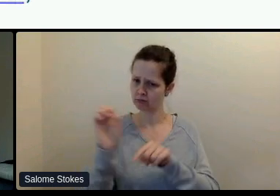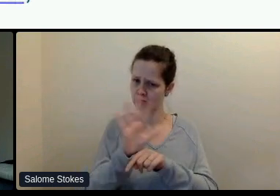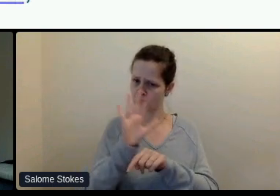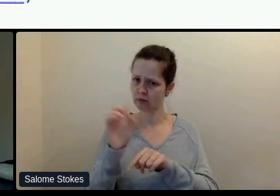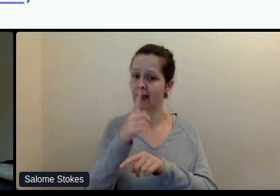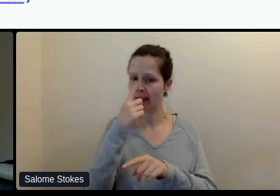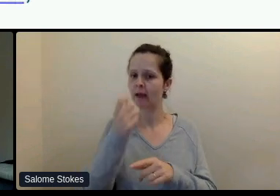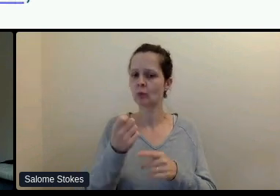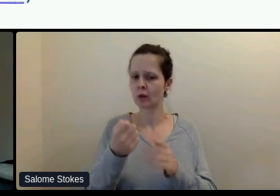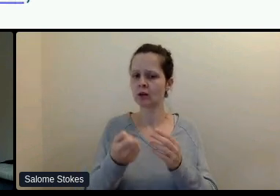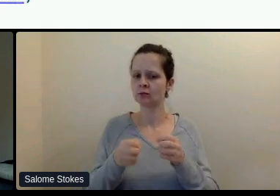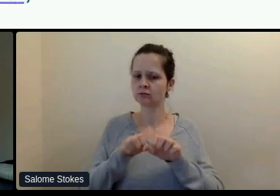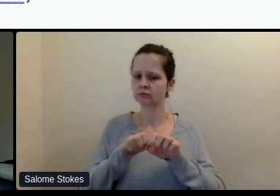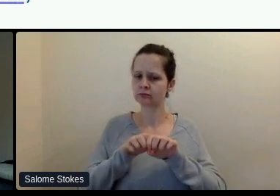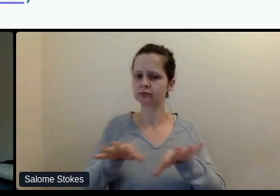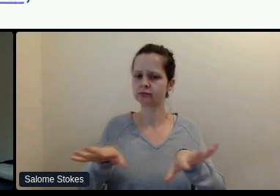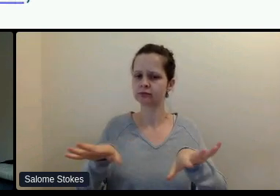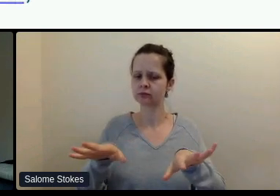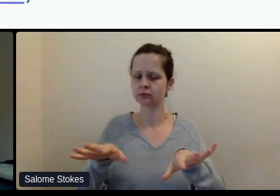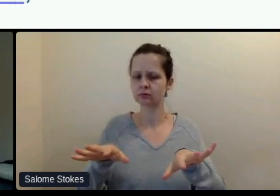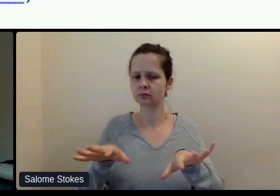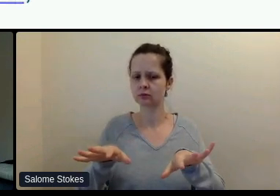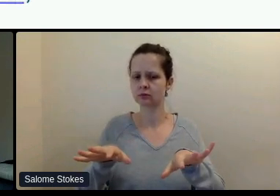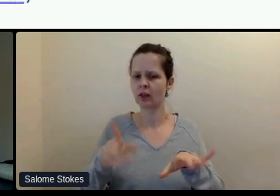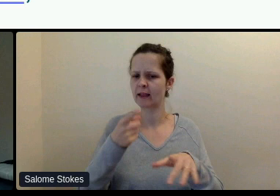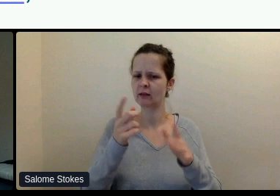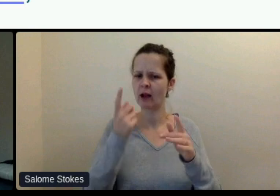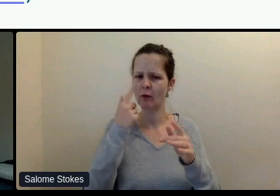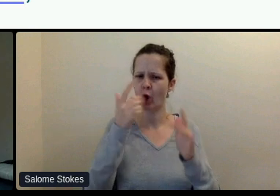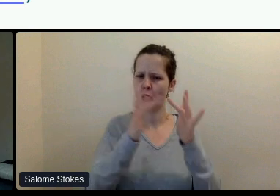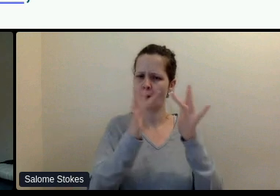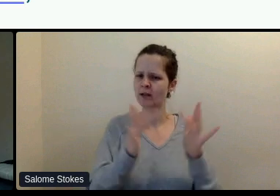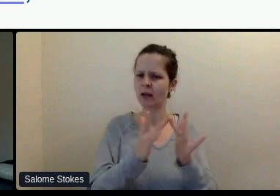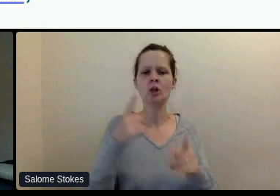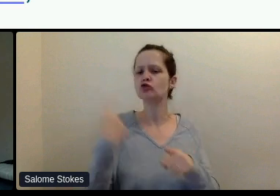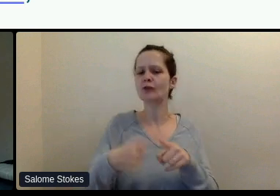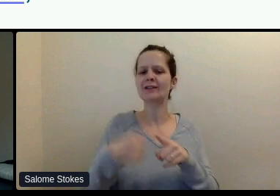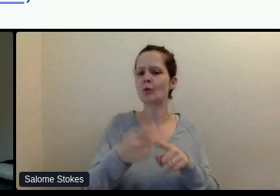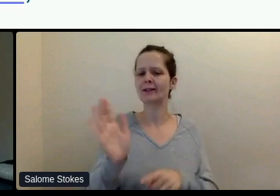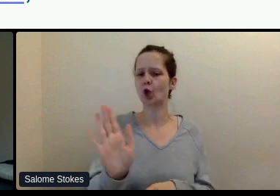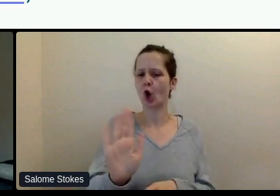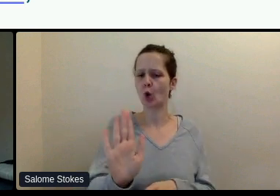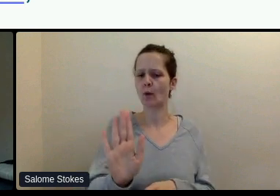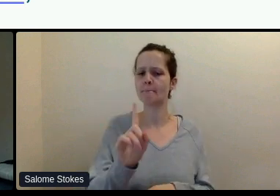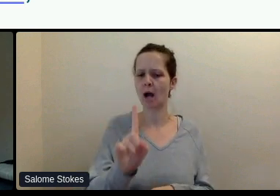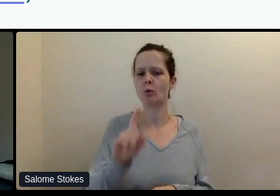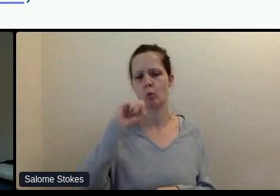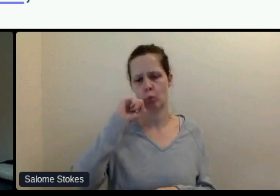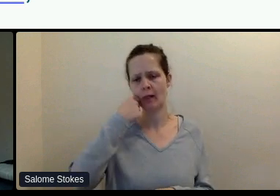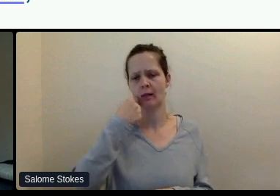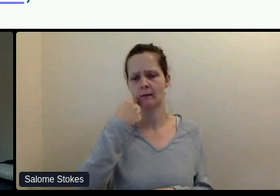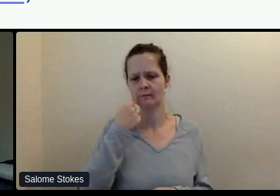on the site in the next couple of days.